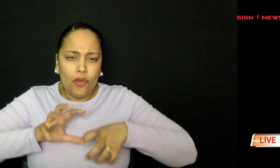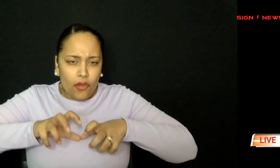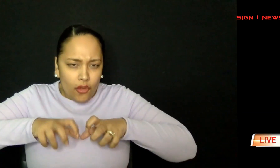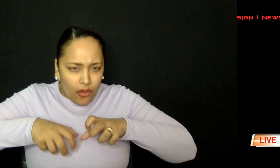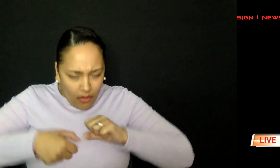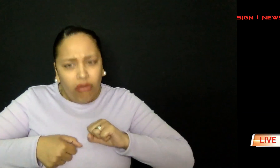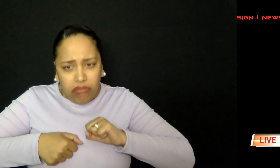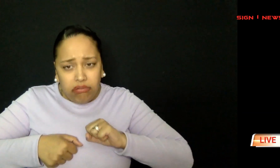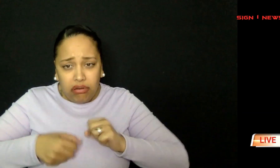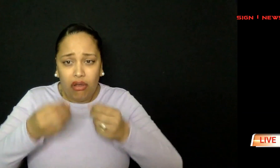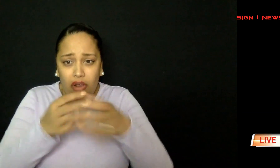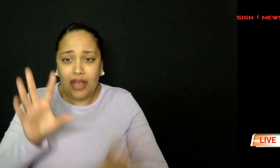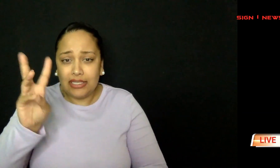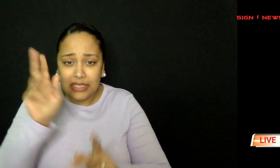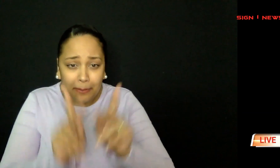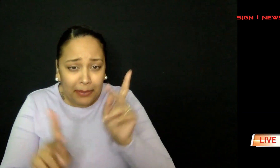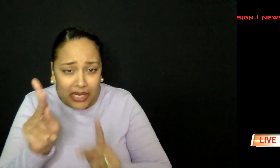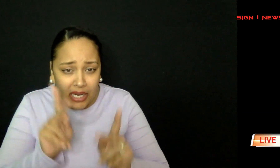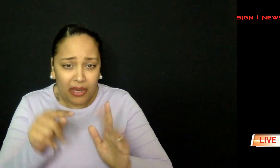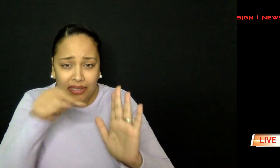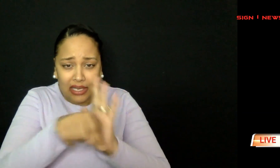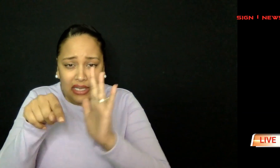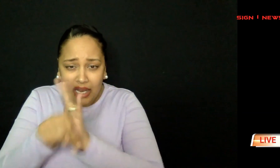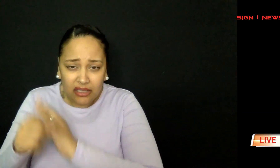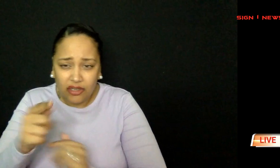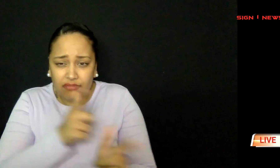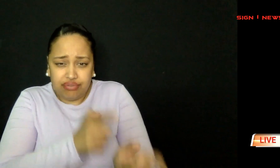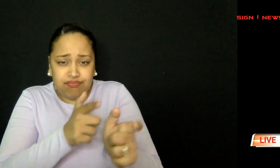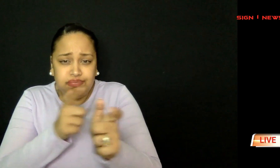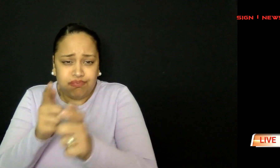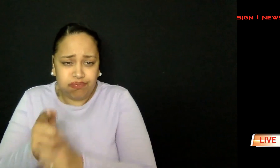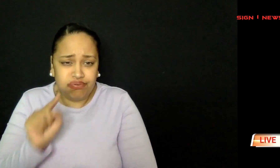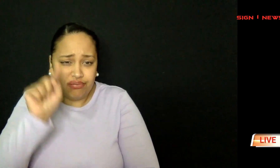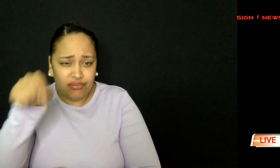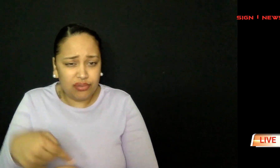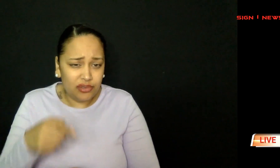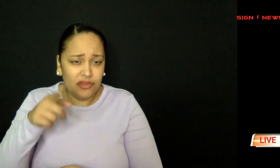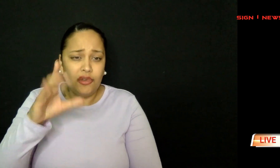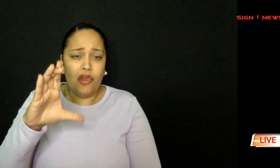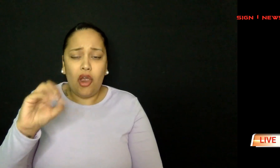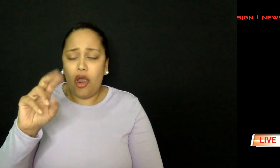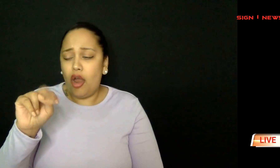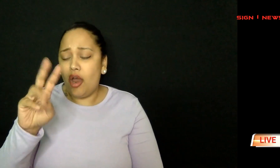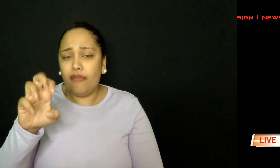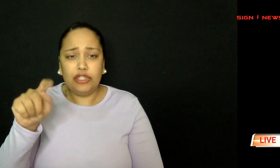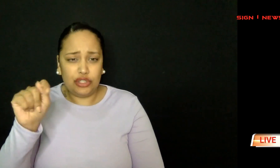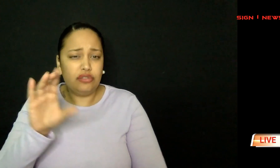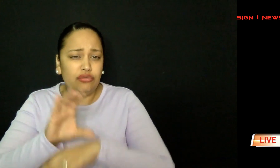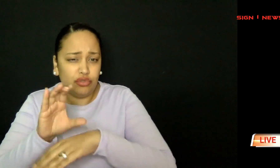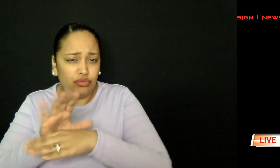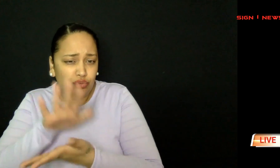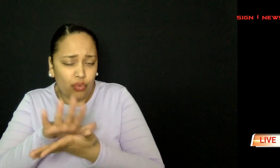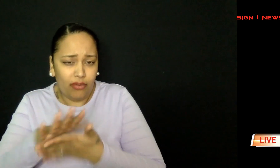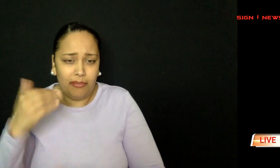today Nashville is still mourning the loss of six people killed in the mass shooting